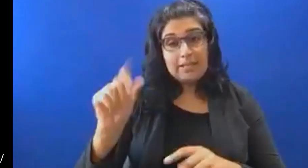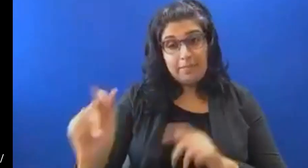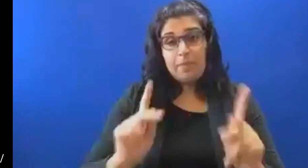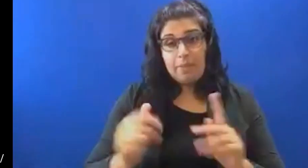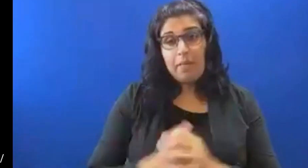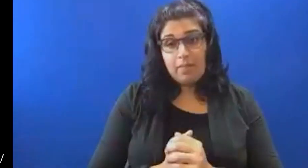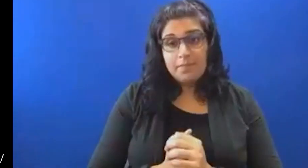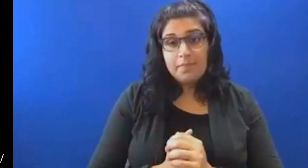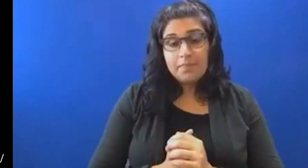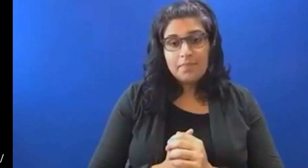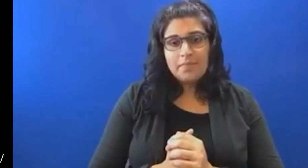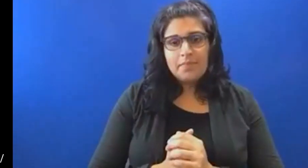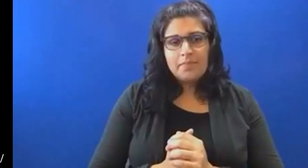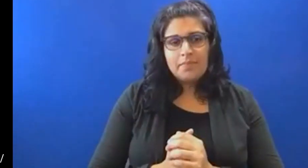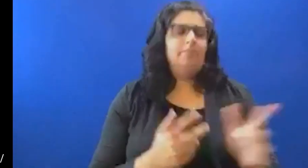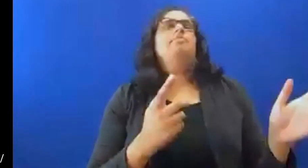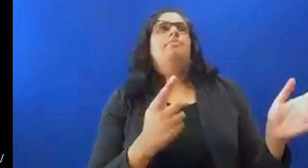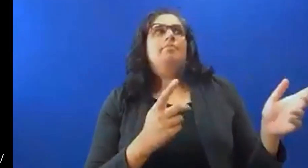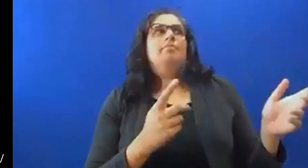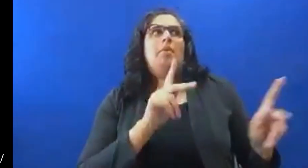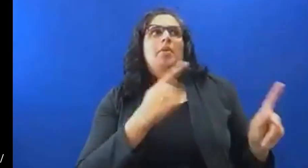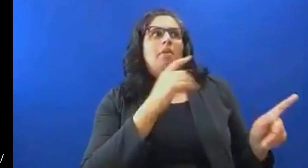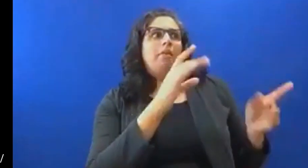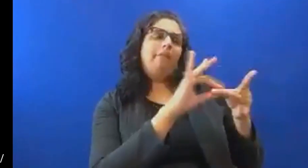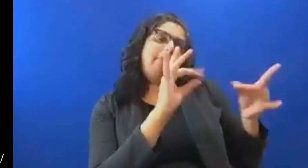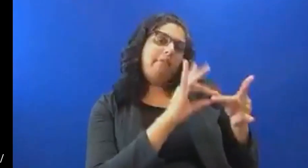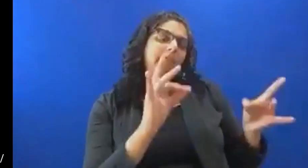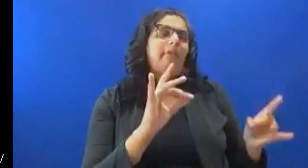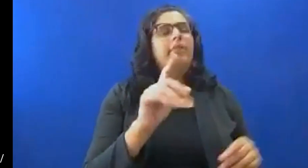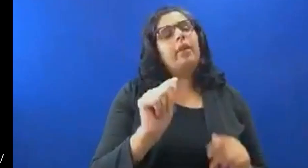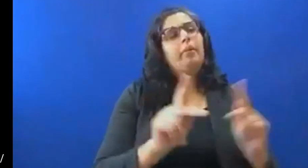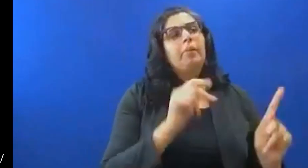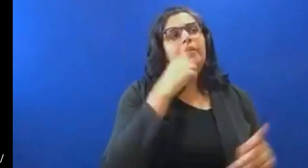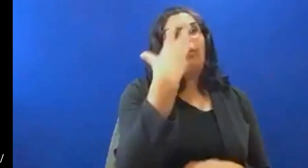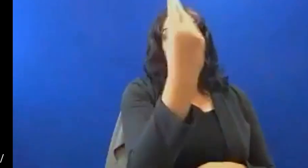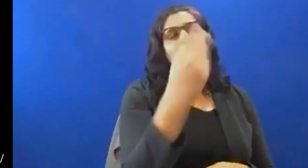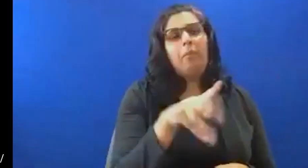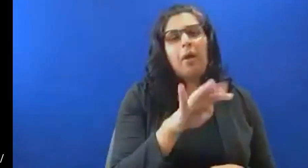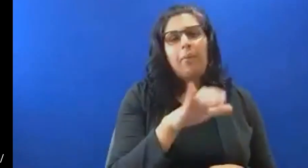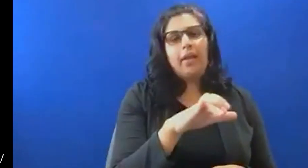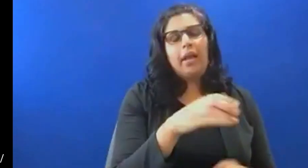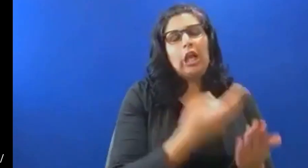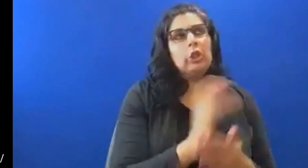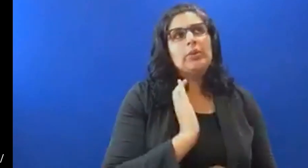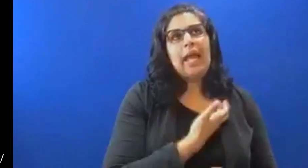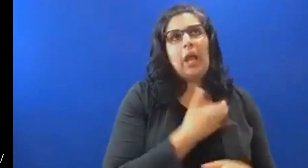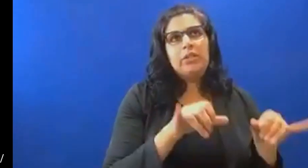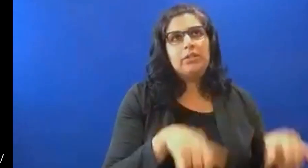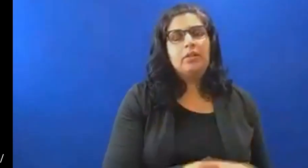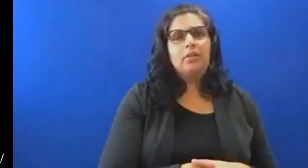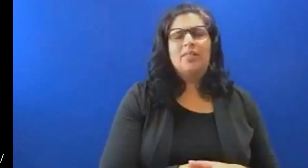The argument there is sometimes disabled people don't go out in public and use our transportation systems. Well, why don't they have?